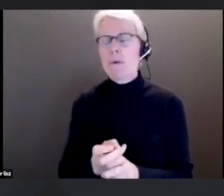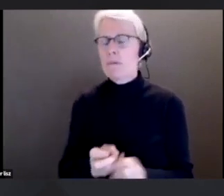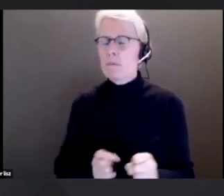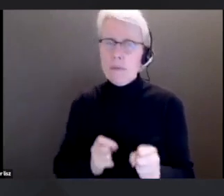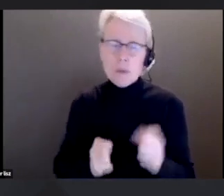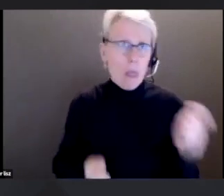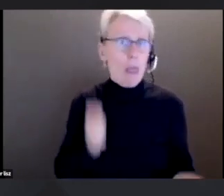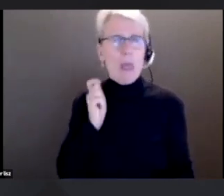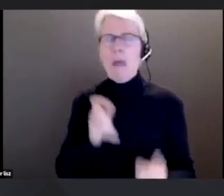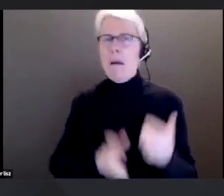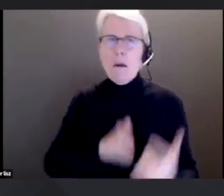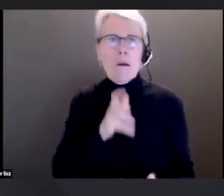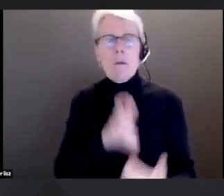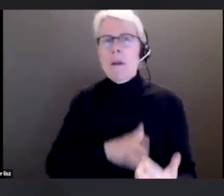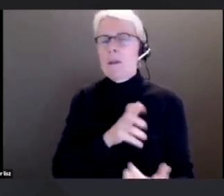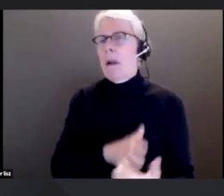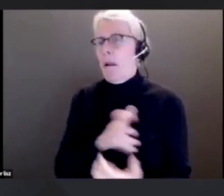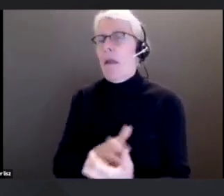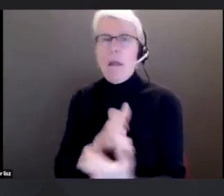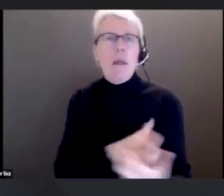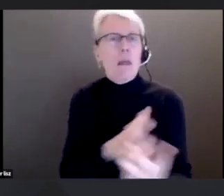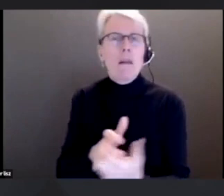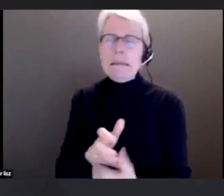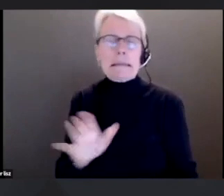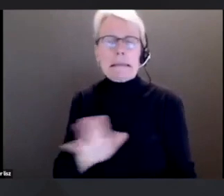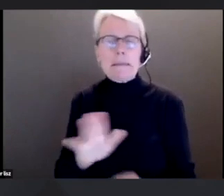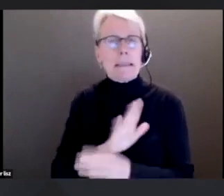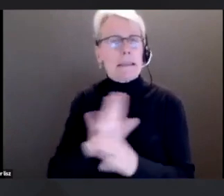The employee, you'll be accommodating and they won't be as good as the other employees.